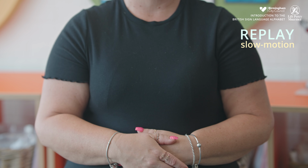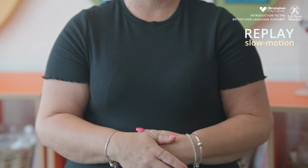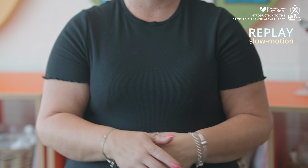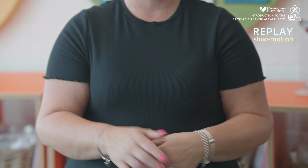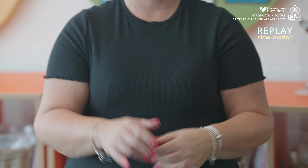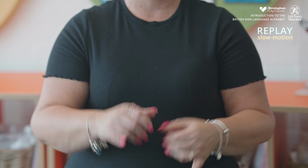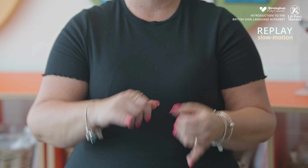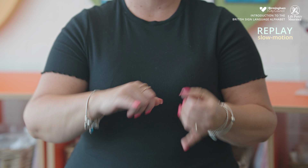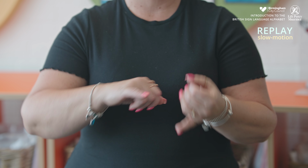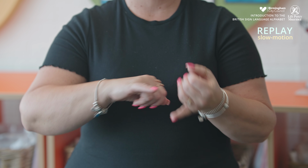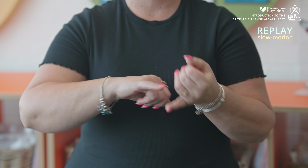Replay in slow motion